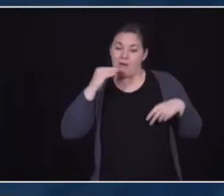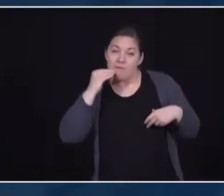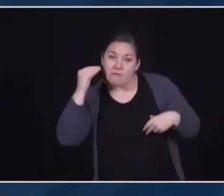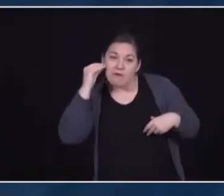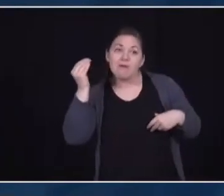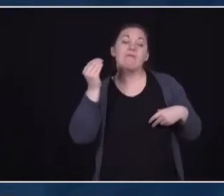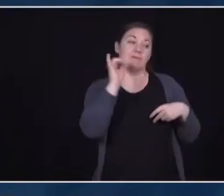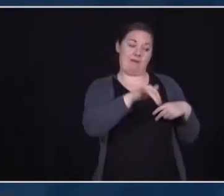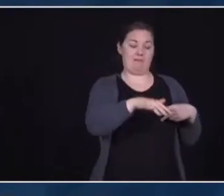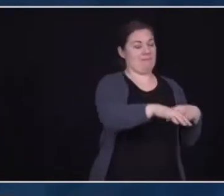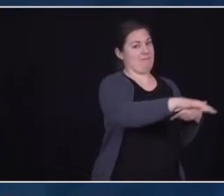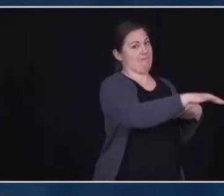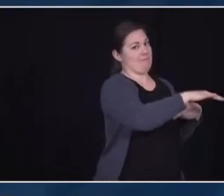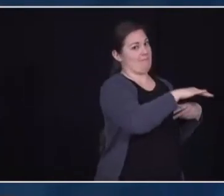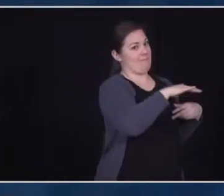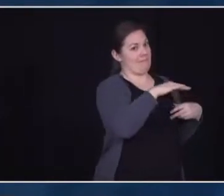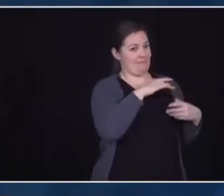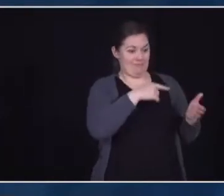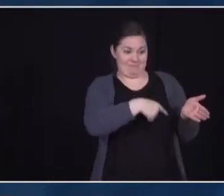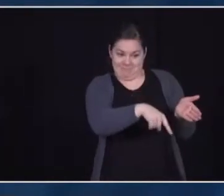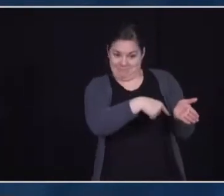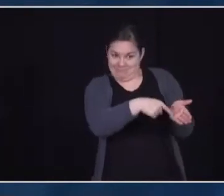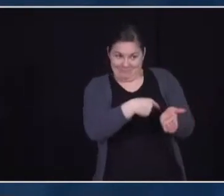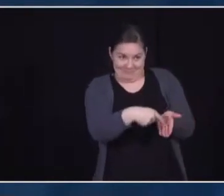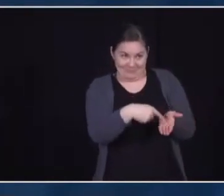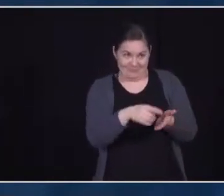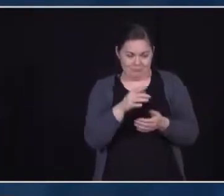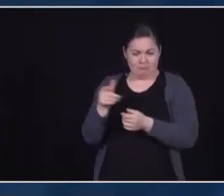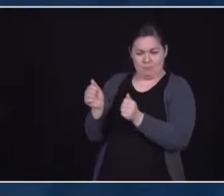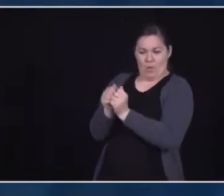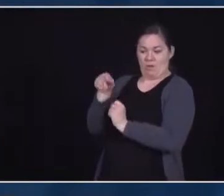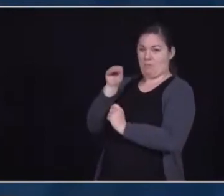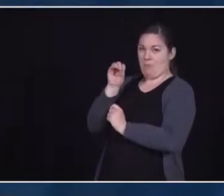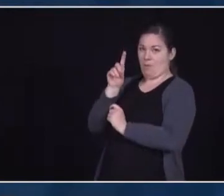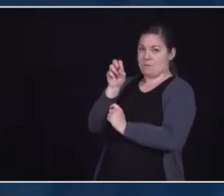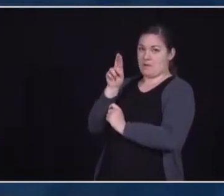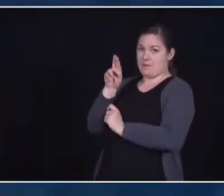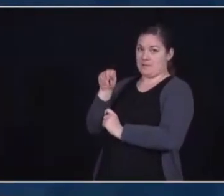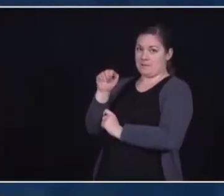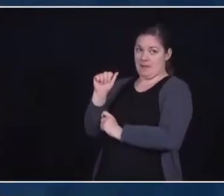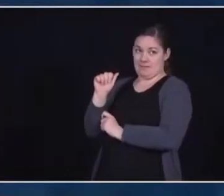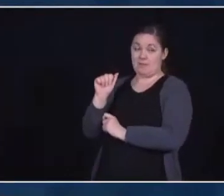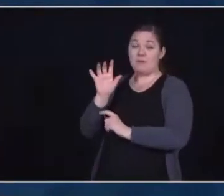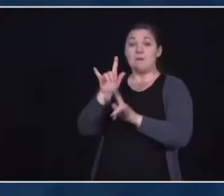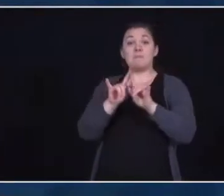today I believe, we will start offering vaccination with Madrona to residents of long-term care and high risk retirement homes